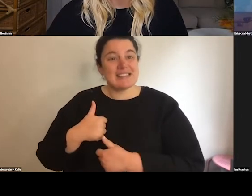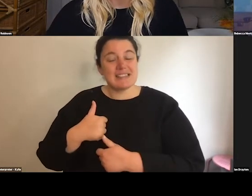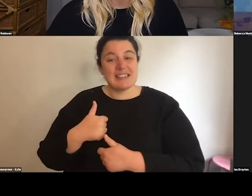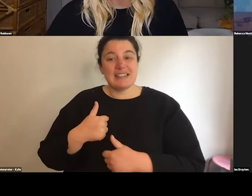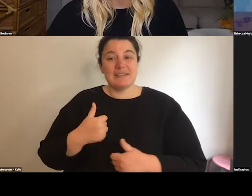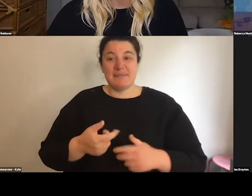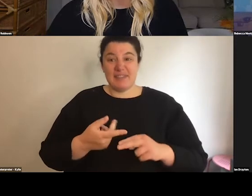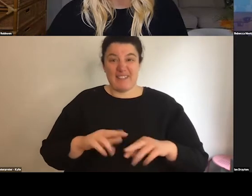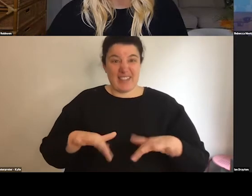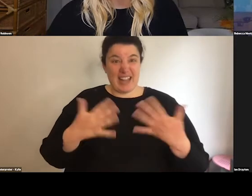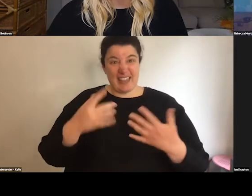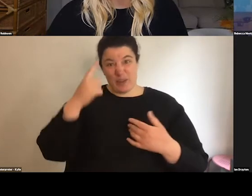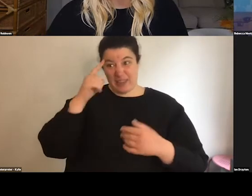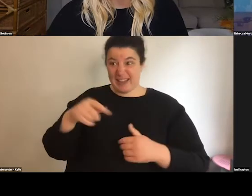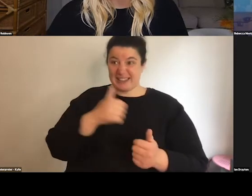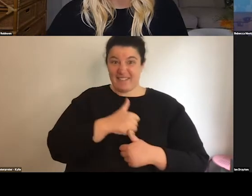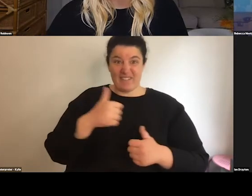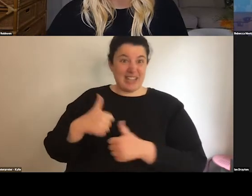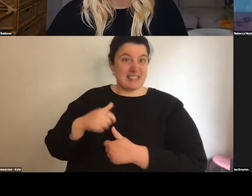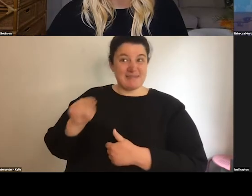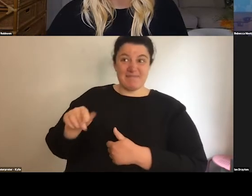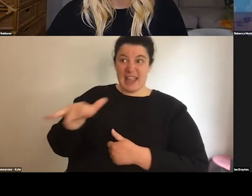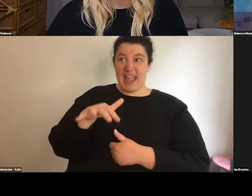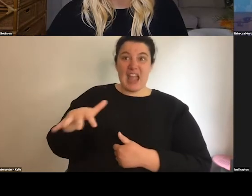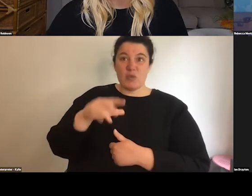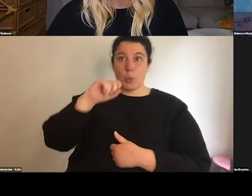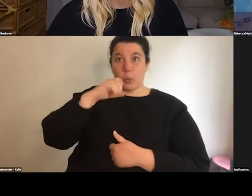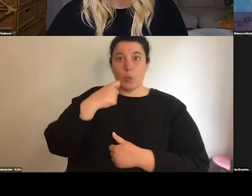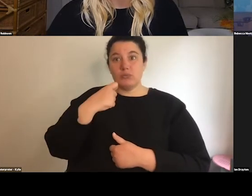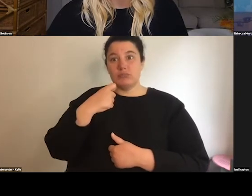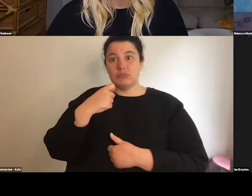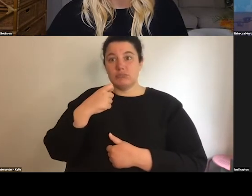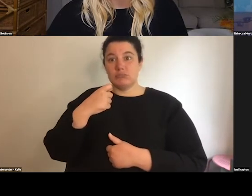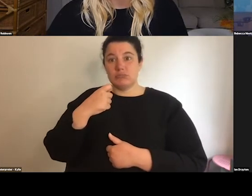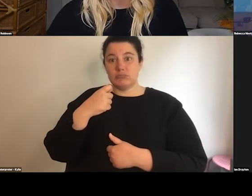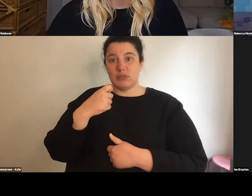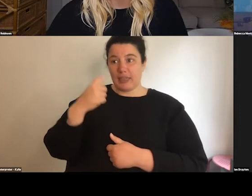Defence would not be necessarily attuned to the creative side